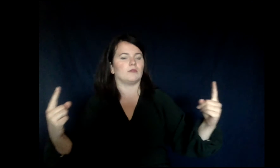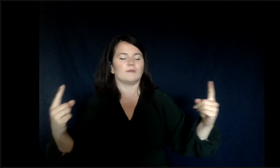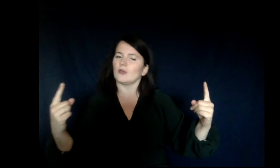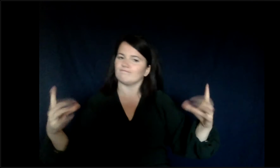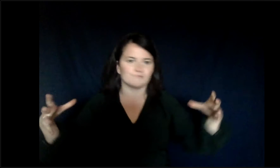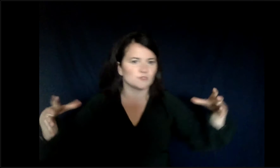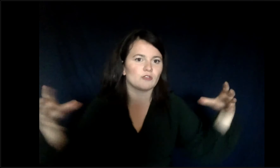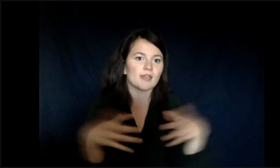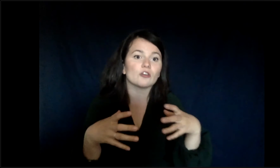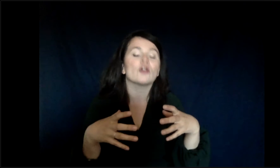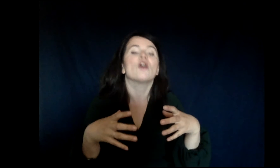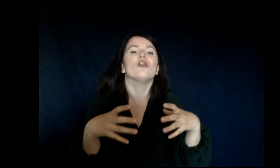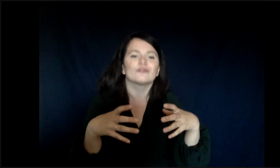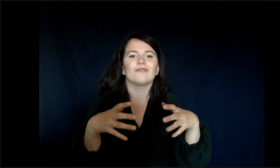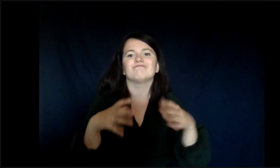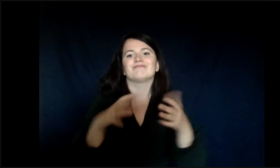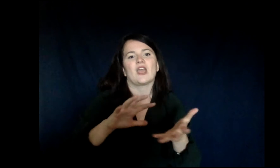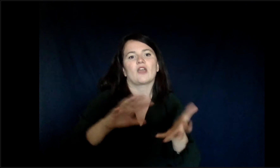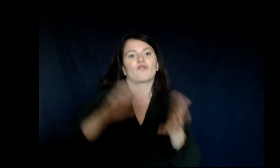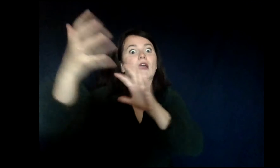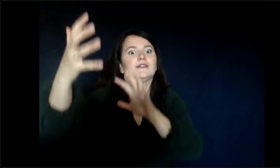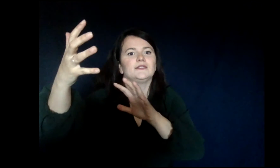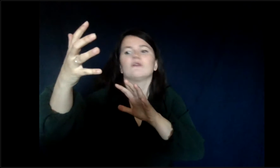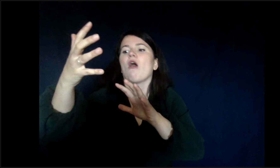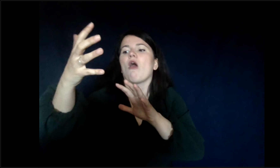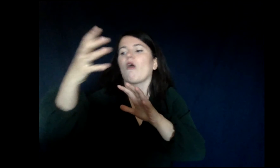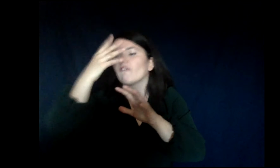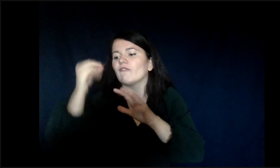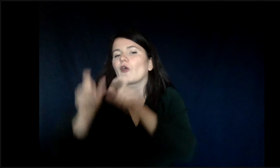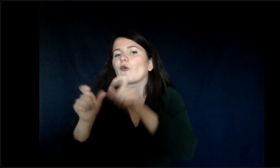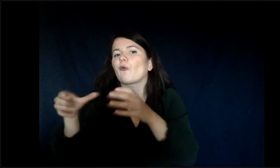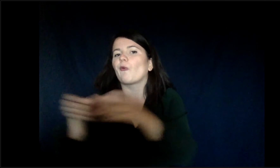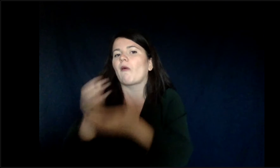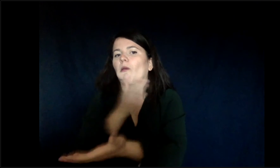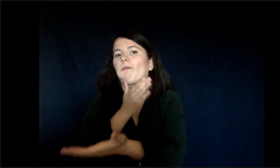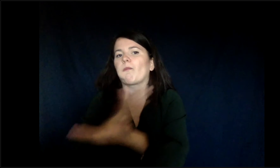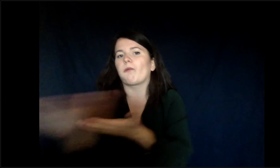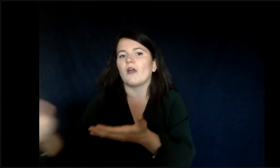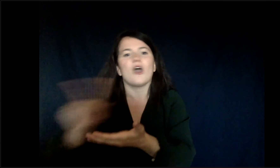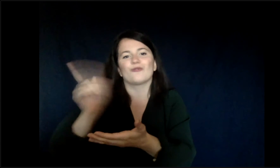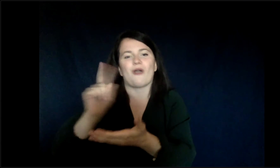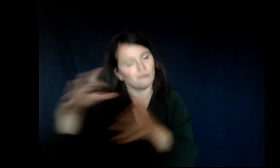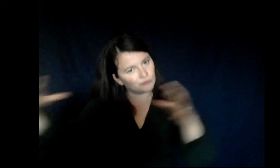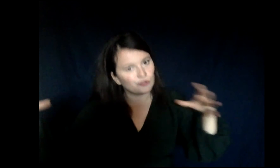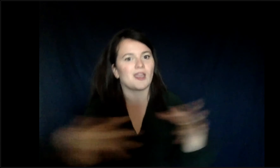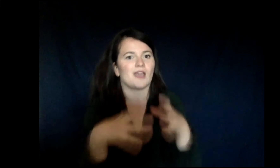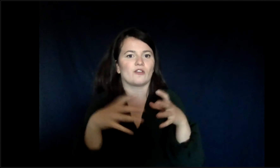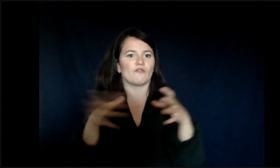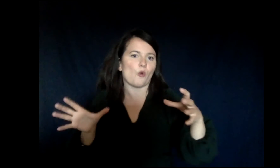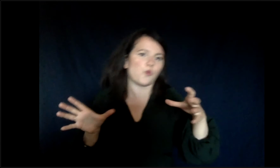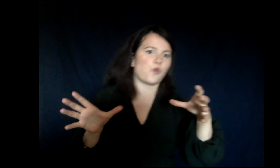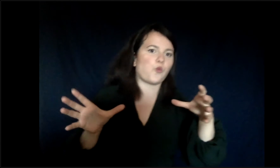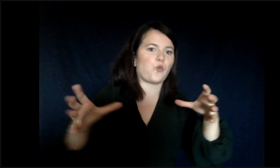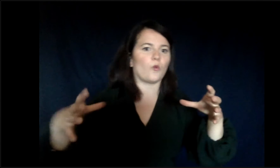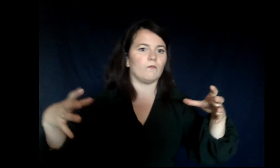So, we're counting on you to be part of this process. And I'm sure you'll keep on being present and active.